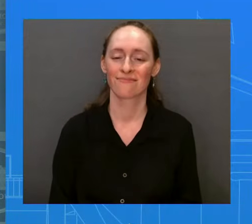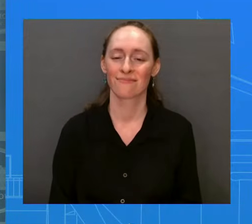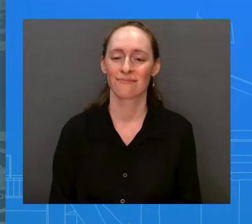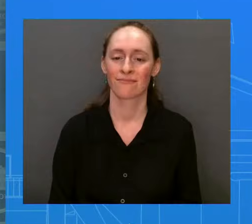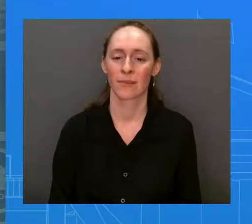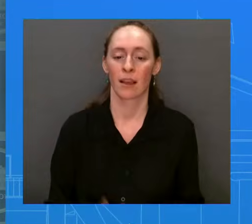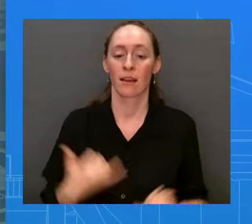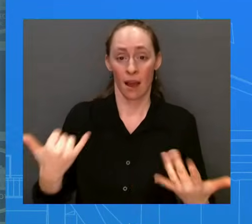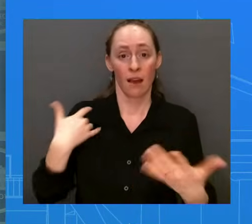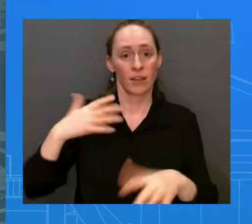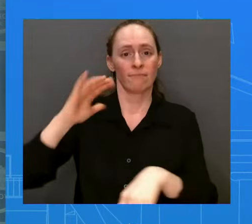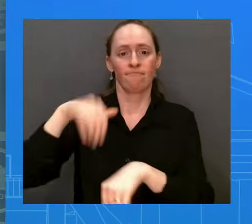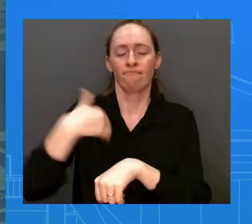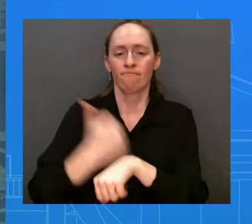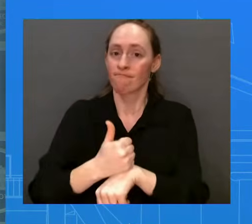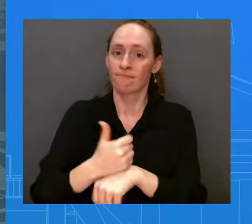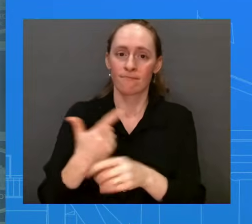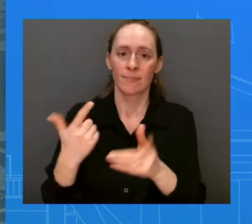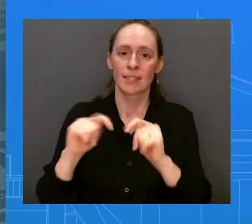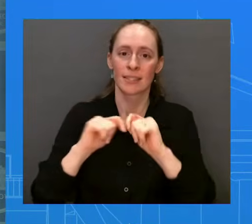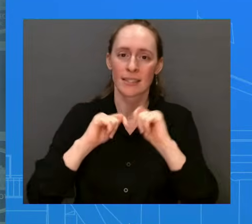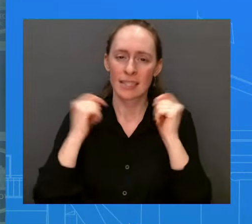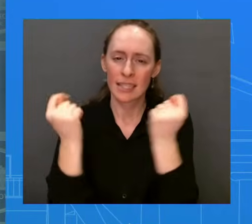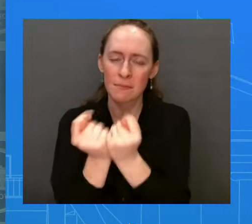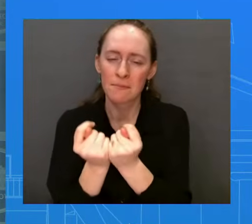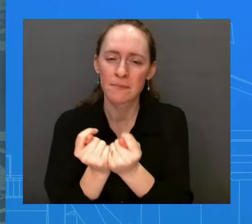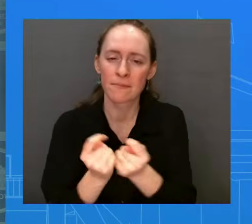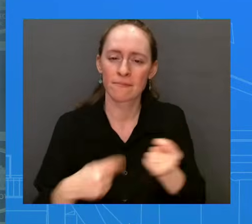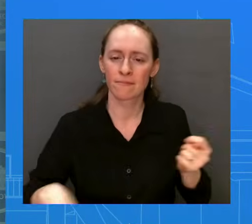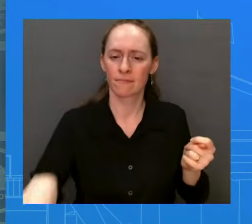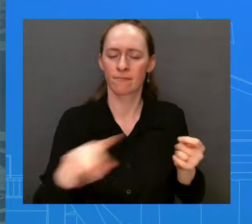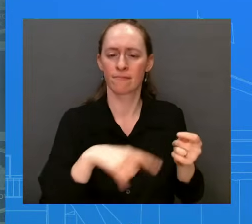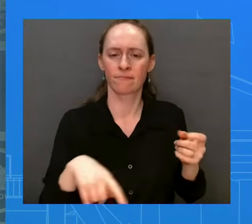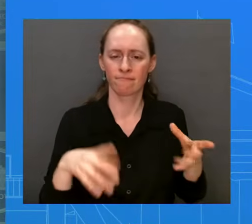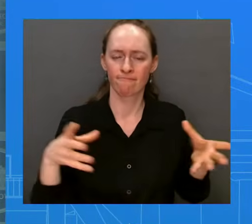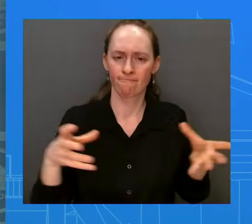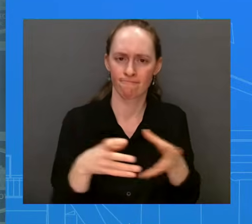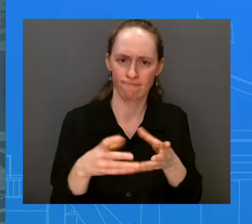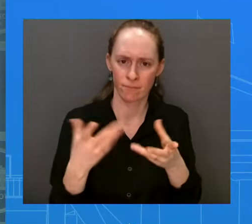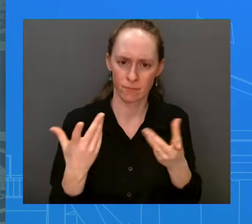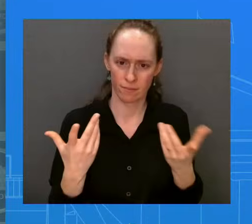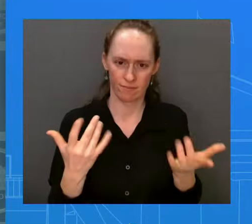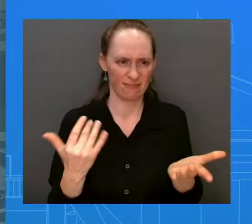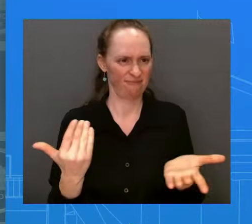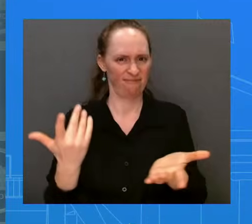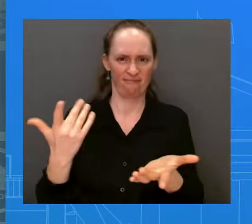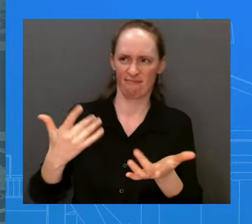analysis, and disposition of unidentified aerial objects that pose either safety or security risks.